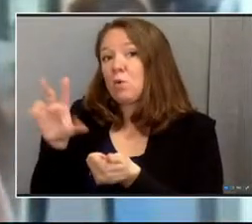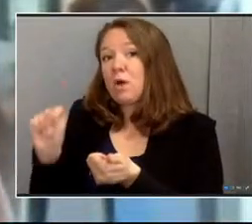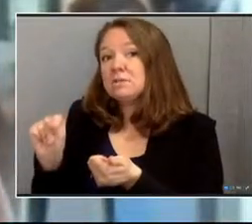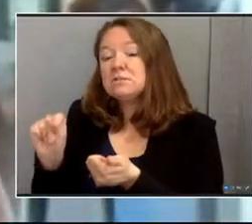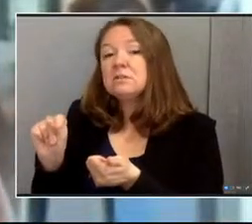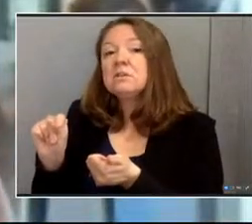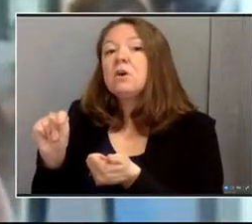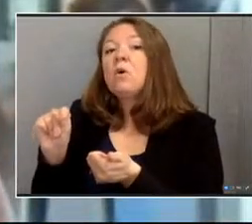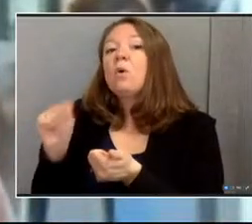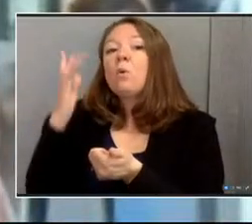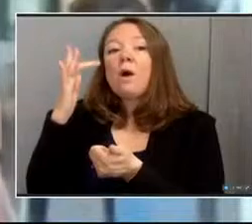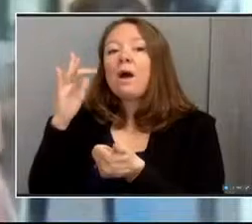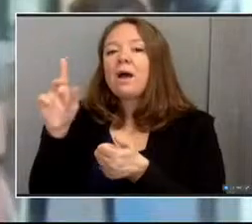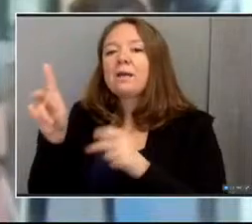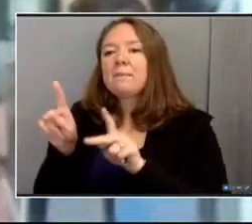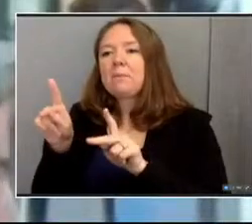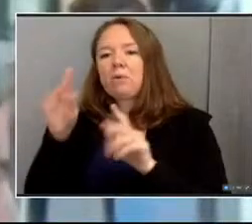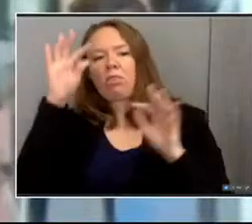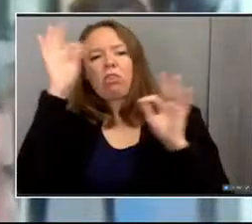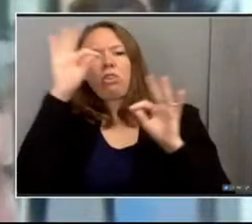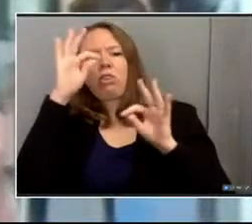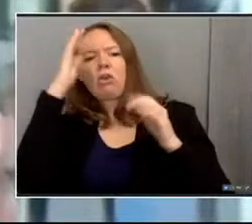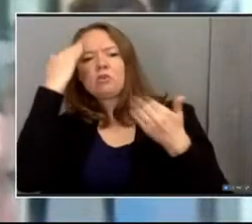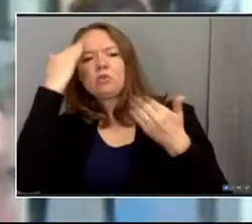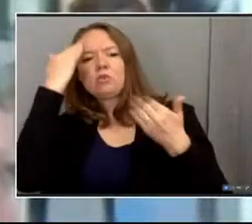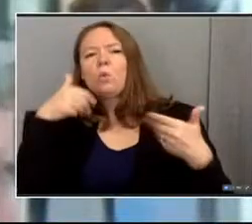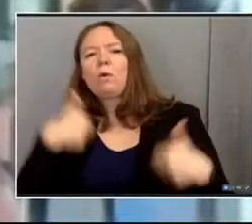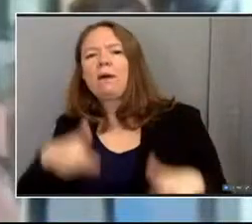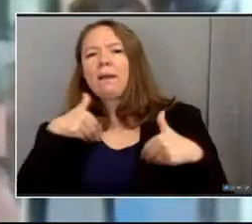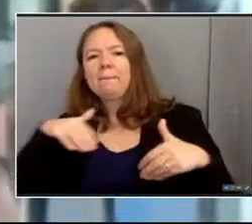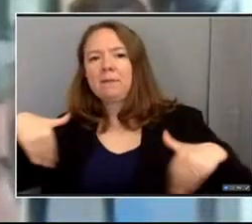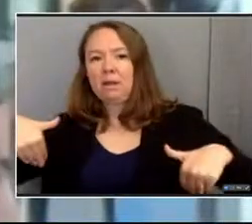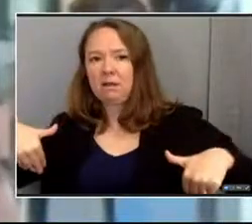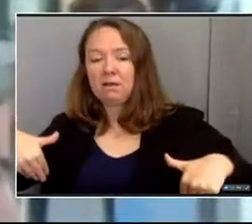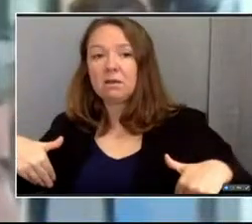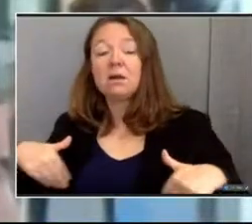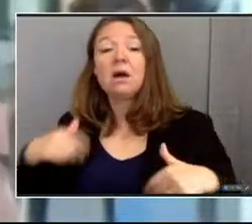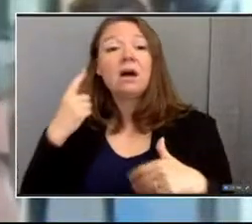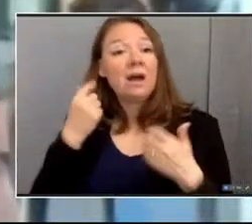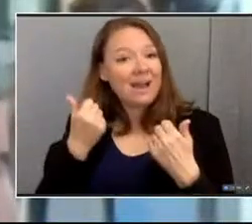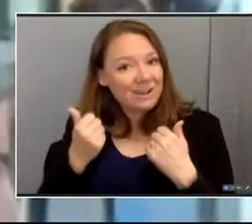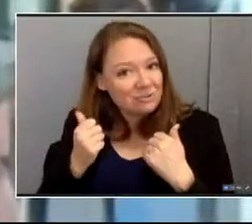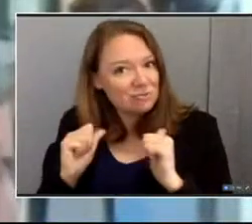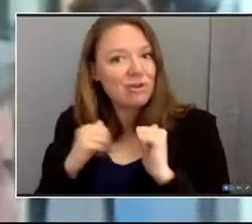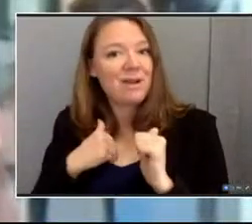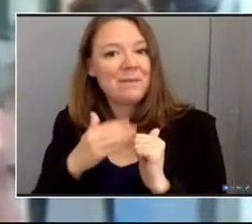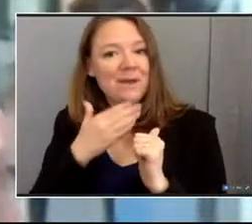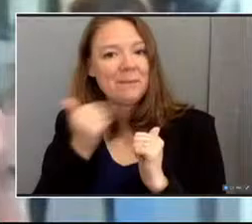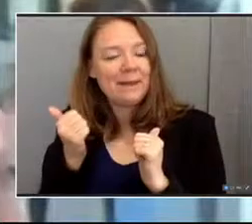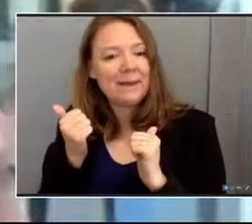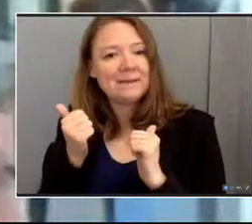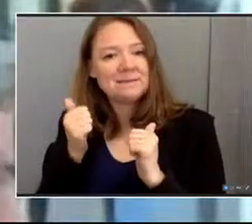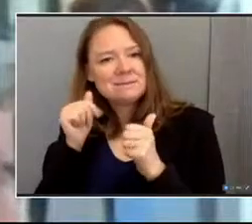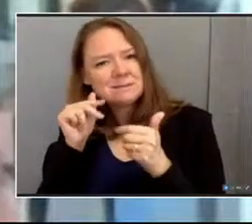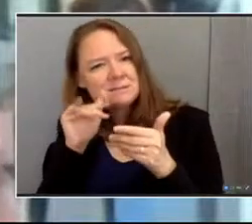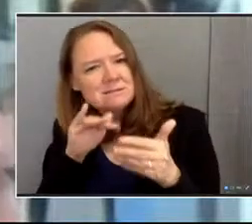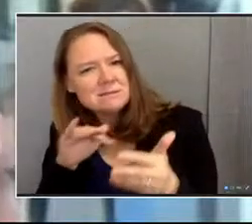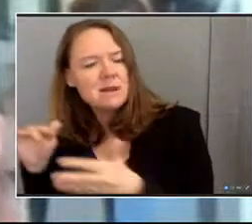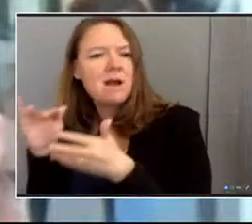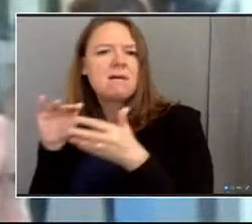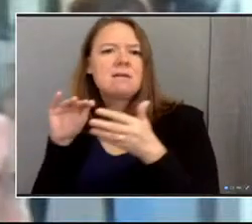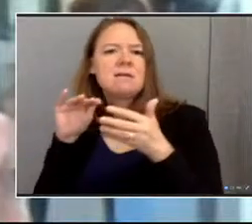But I tried to put my best foot forward musically and study as hard as I could and the languages